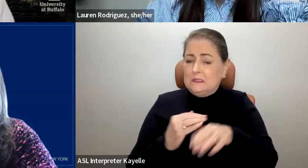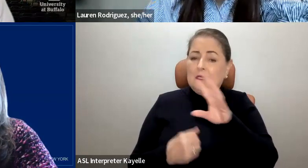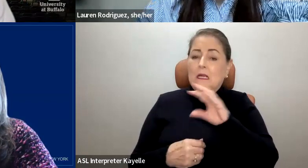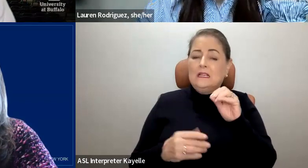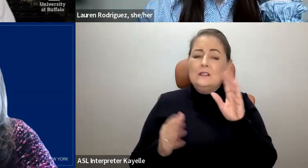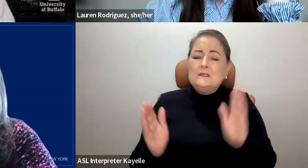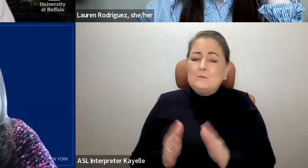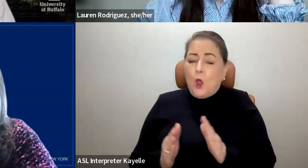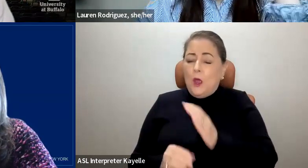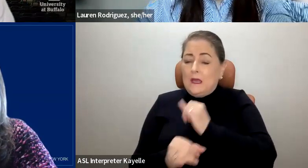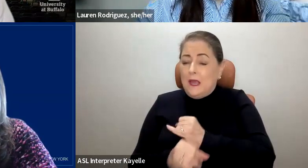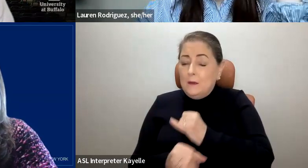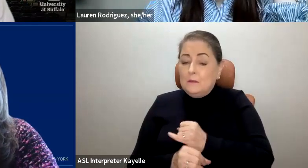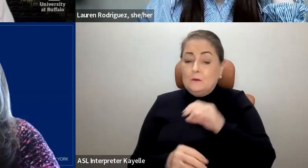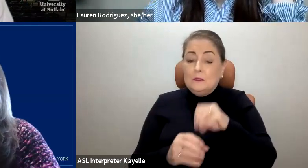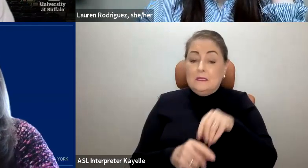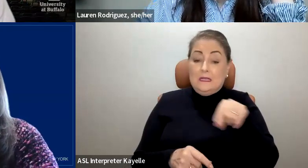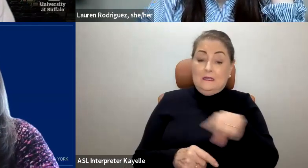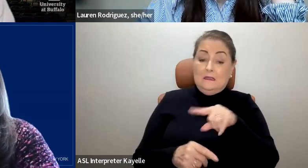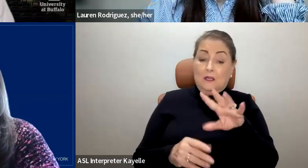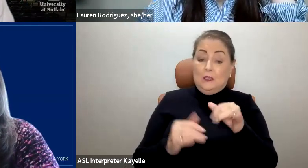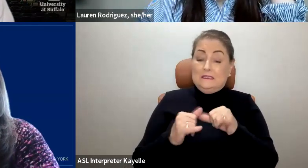the smaller campus within the SUNY system, don't have the